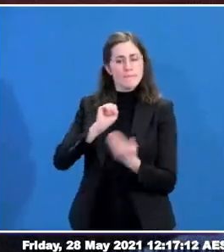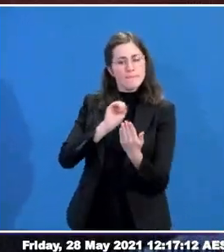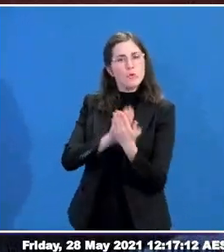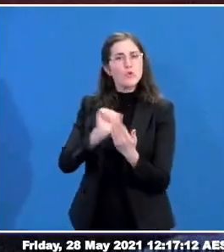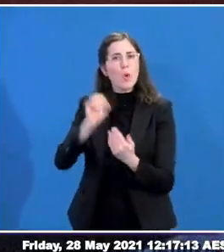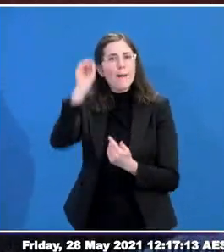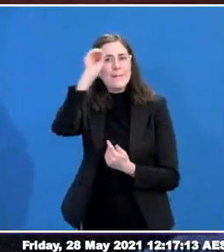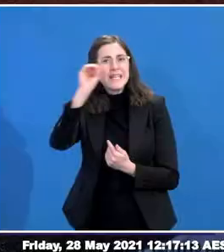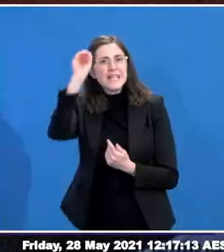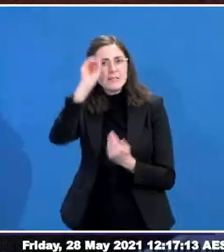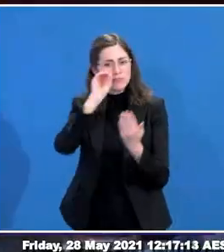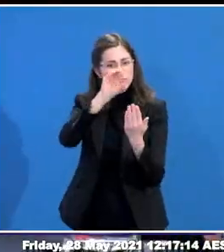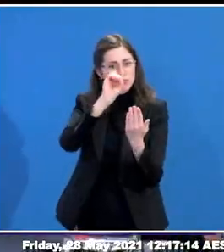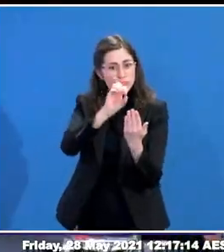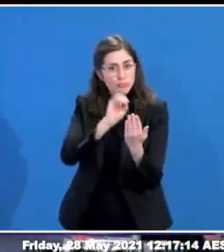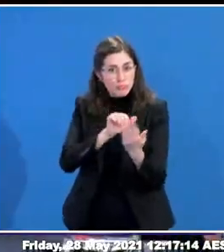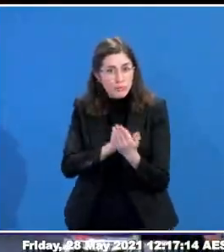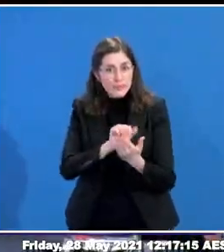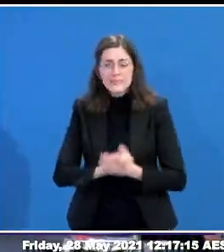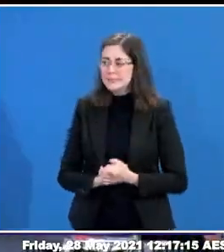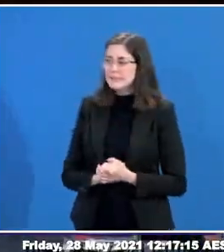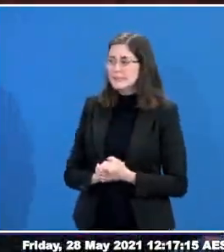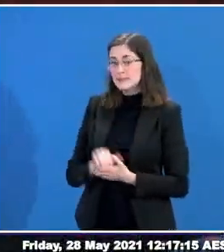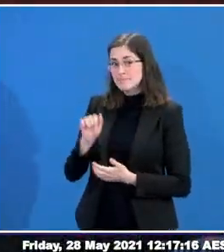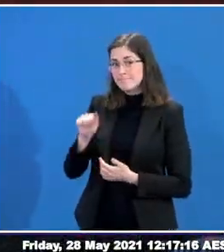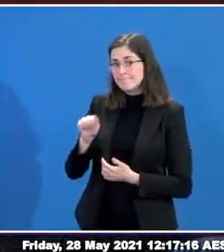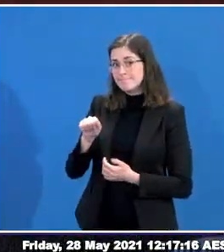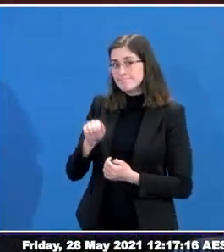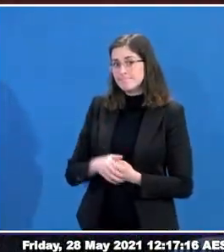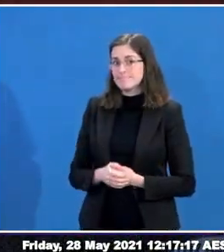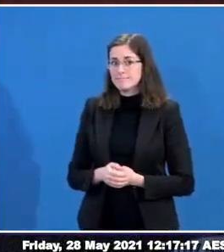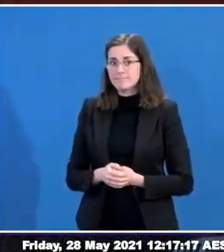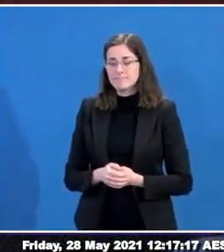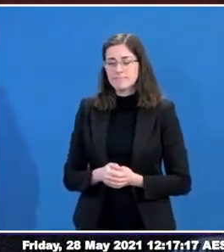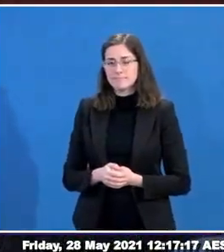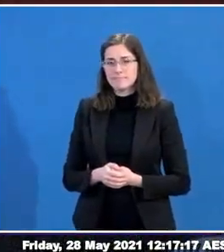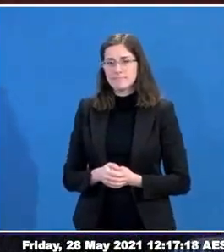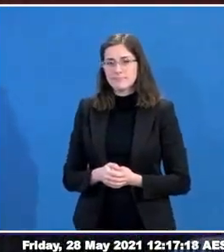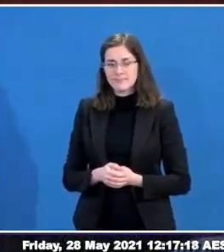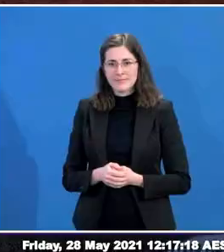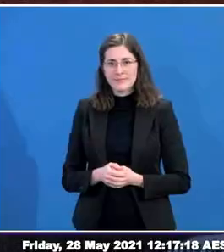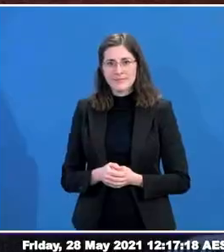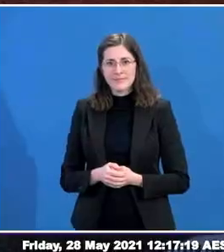these incidents. Do you recall that? Yes, I do. And the fact that this is a different description of the